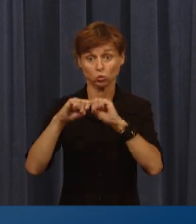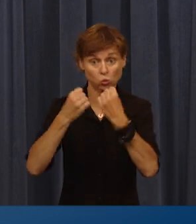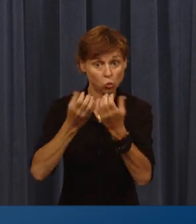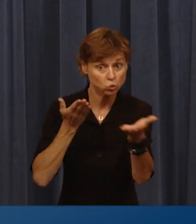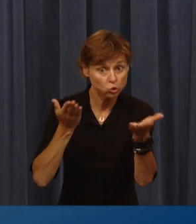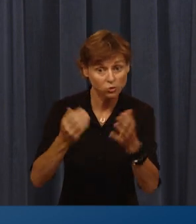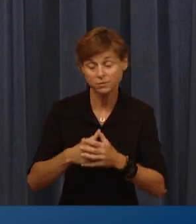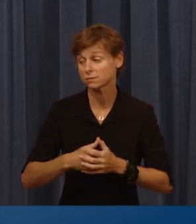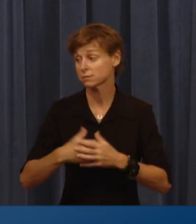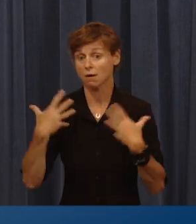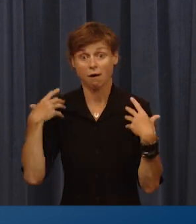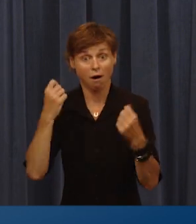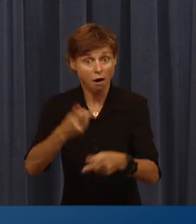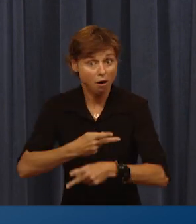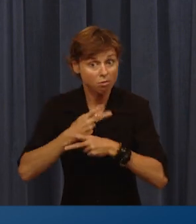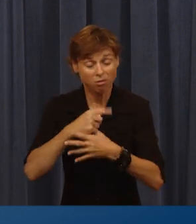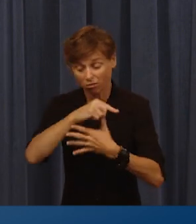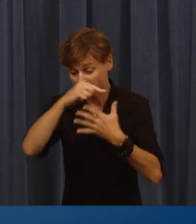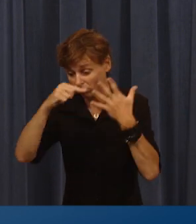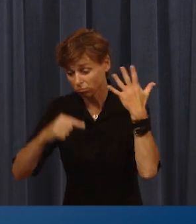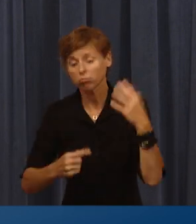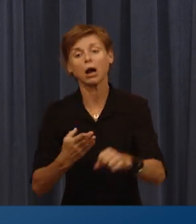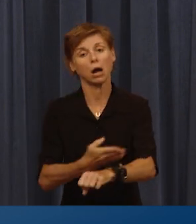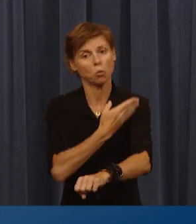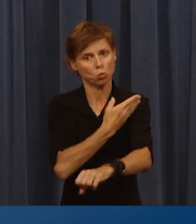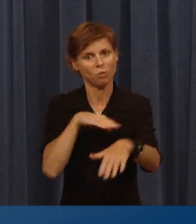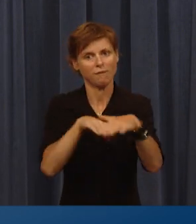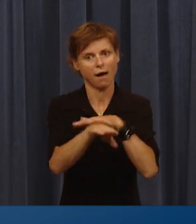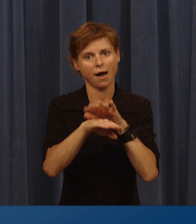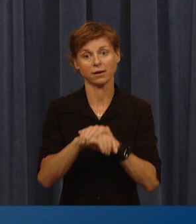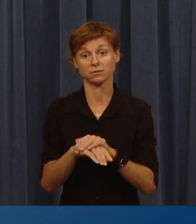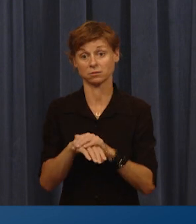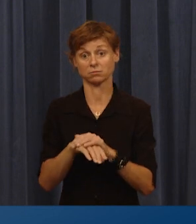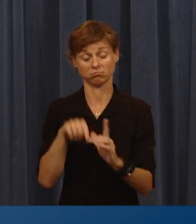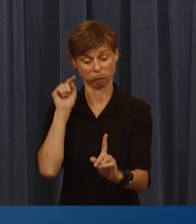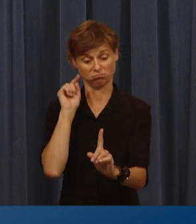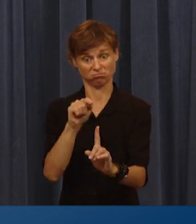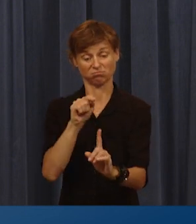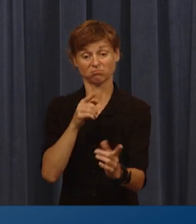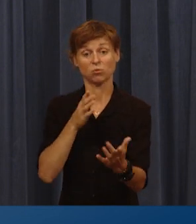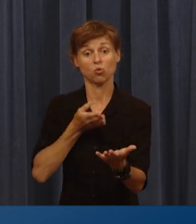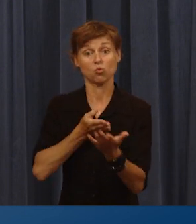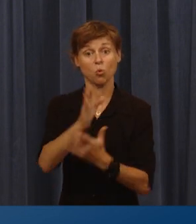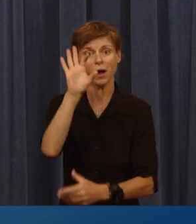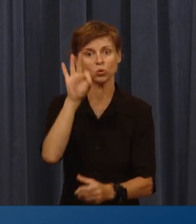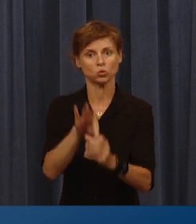The right of all eligible citizens to vote is the central pillar of our democracy.